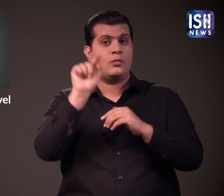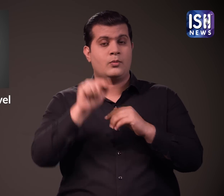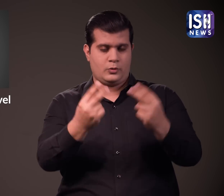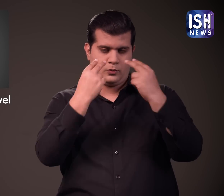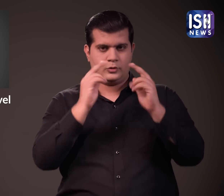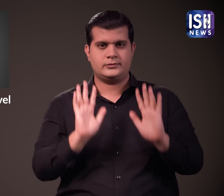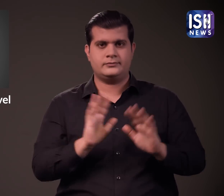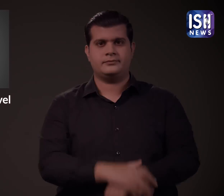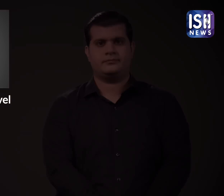Watch me.